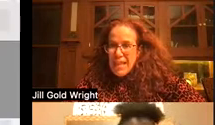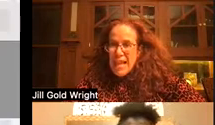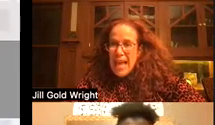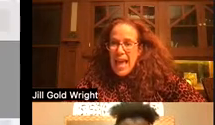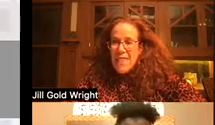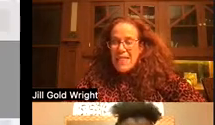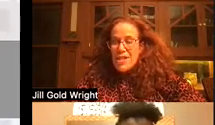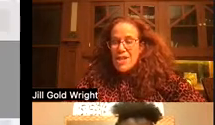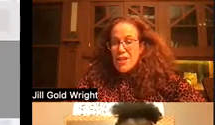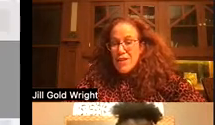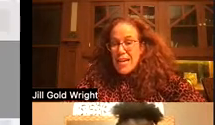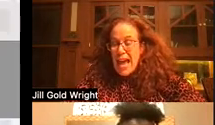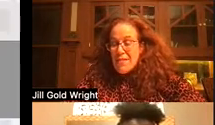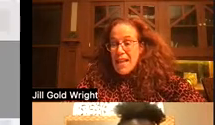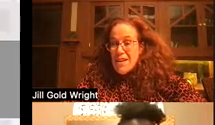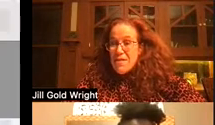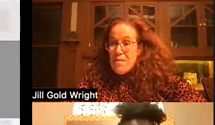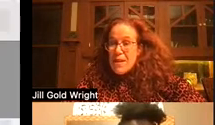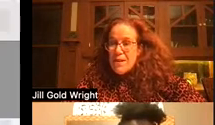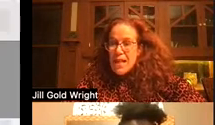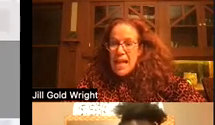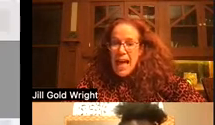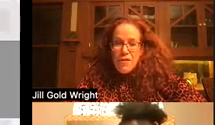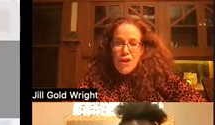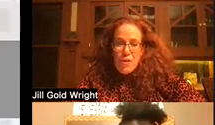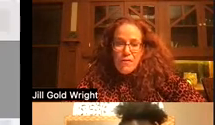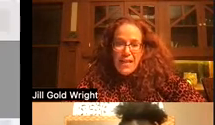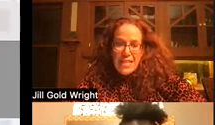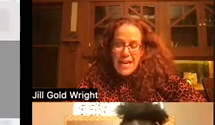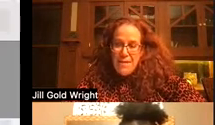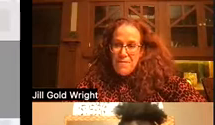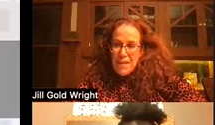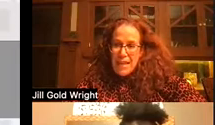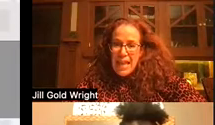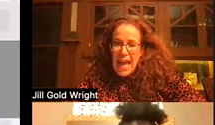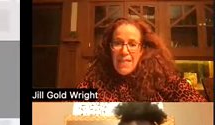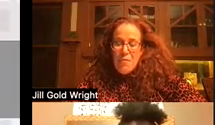20:04:51 Then the children at the end of the meal have to go and find it, and they bring